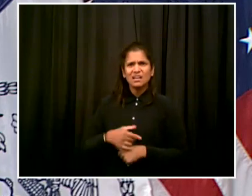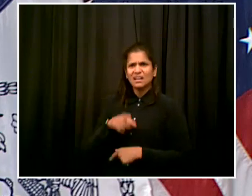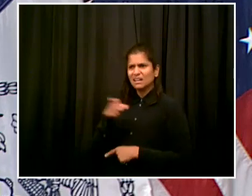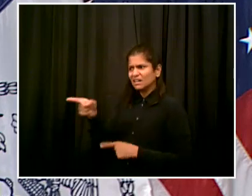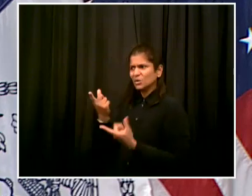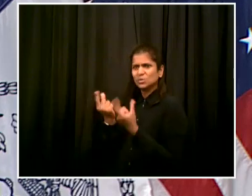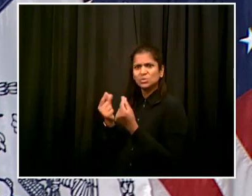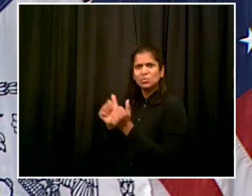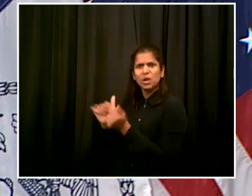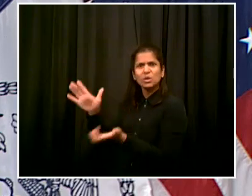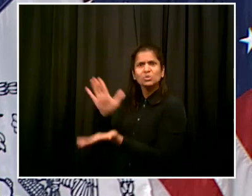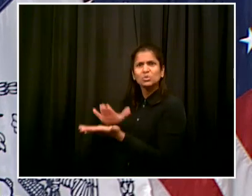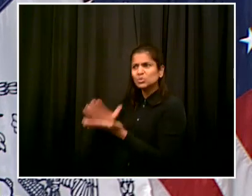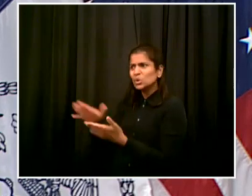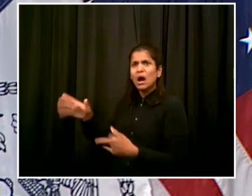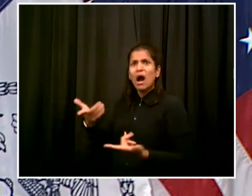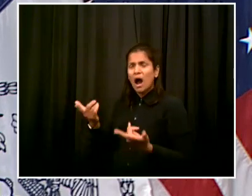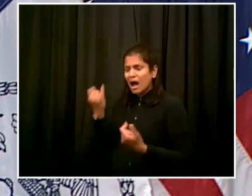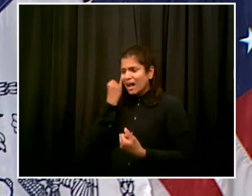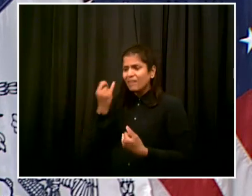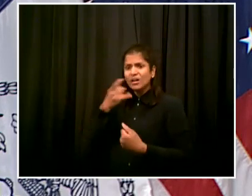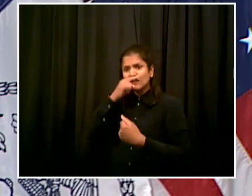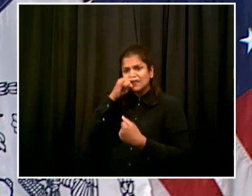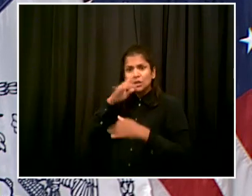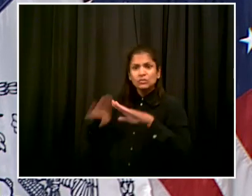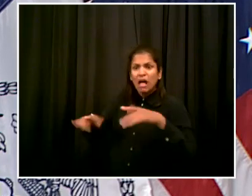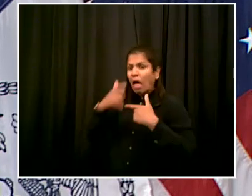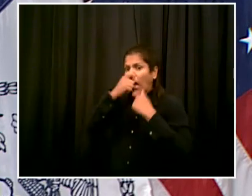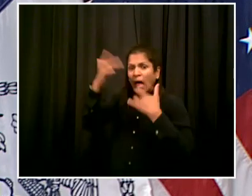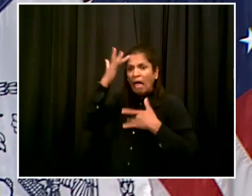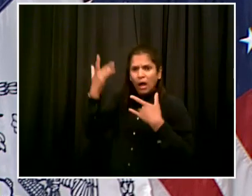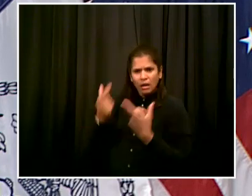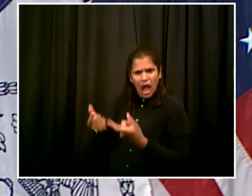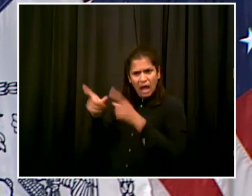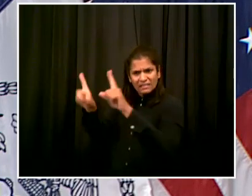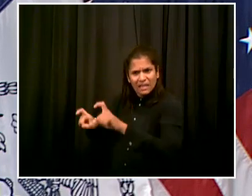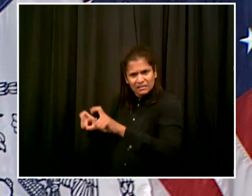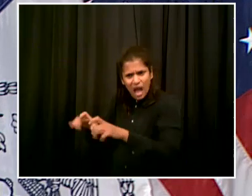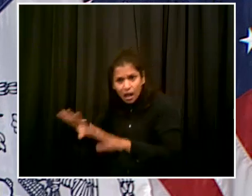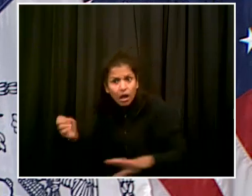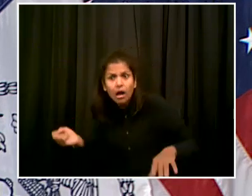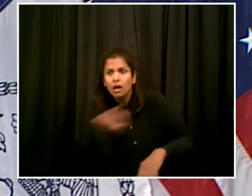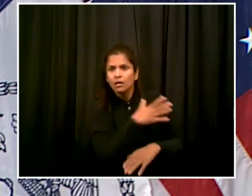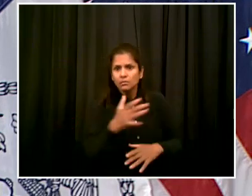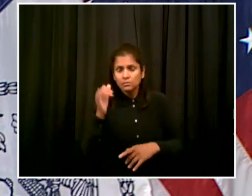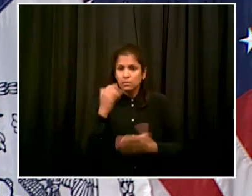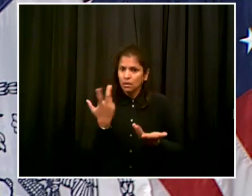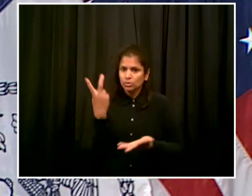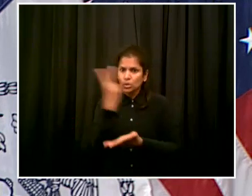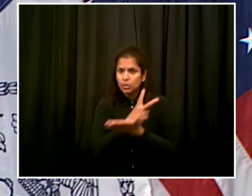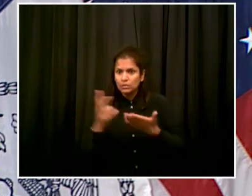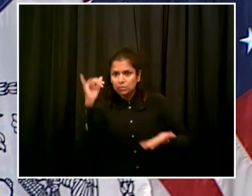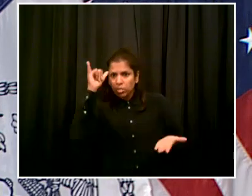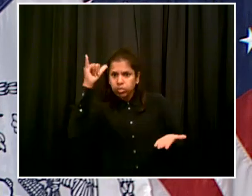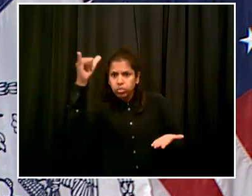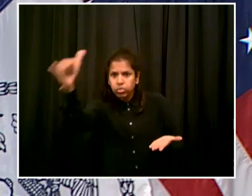PLAN. WHAT DO YOU SAY TO PARENTS WHOSE KID HAS A RUNNY NOSE OR FEVER AND THEY WANT TO GET THEIR CHILD TESTED. I APPRECIATE THAT QUESTION E. MMA